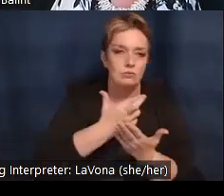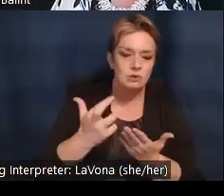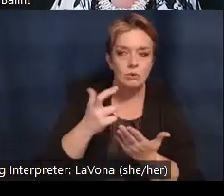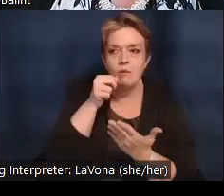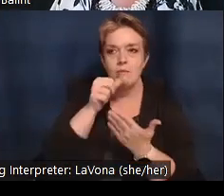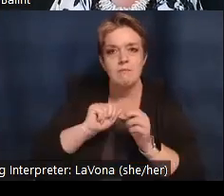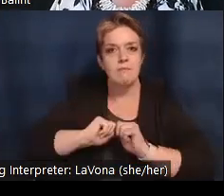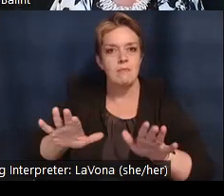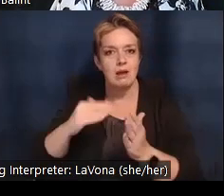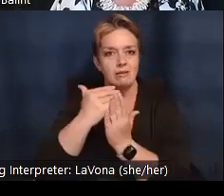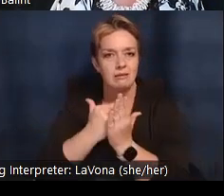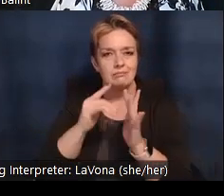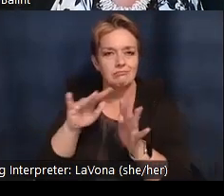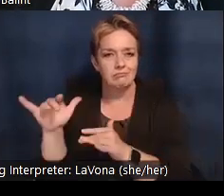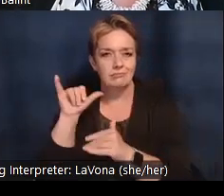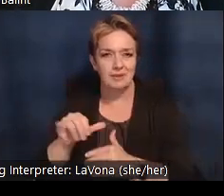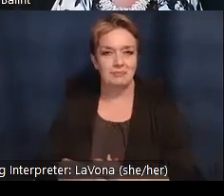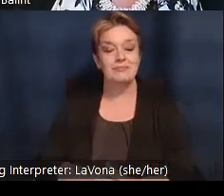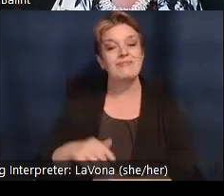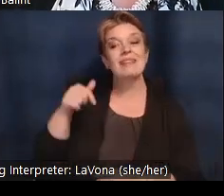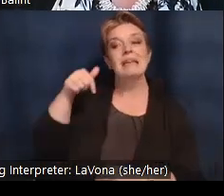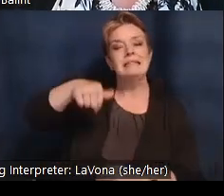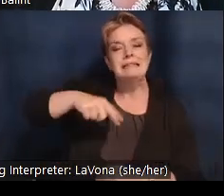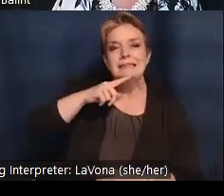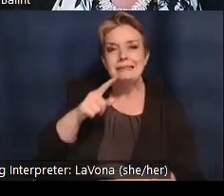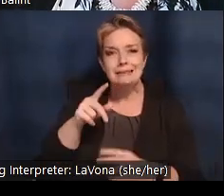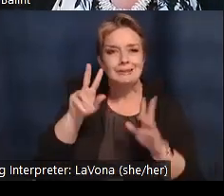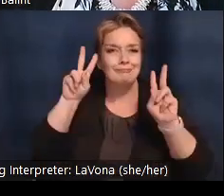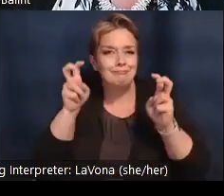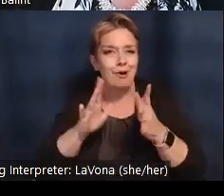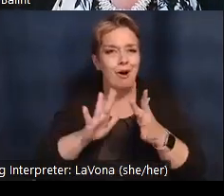So because this is a virtual road trip, I'd like to offer just a few brief travel notes for us to consider